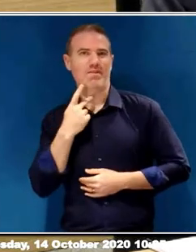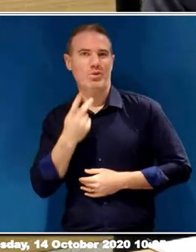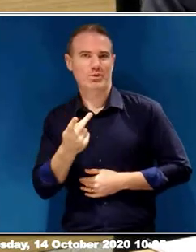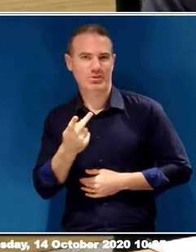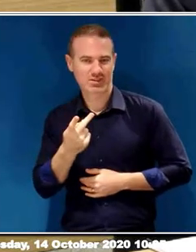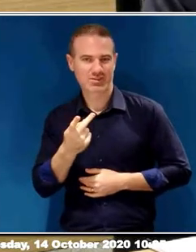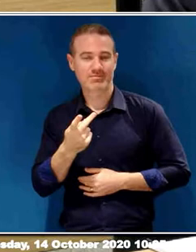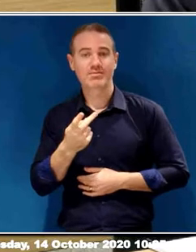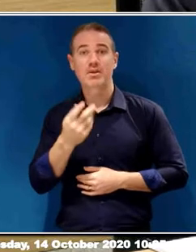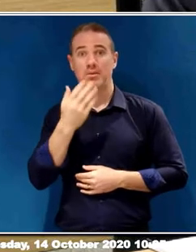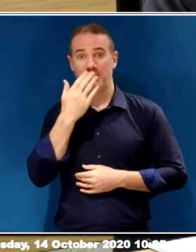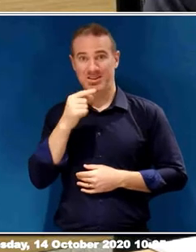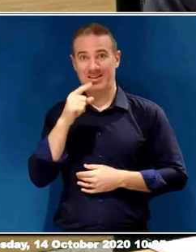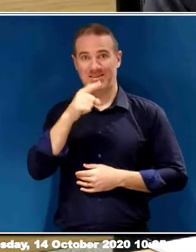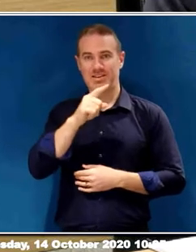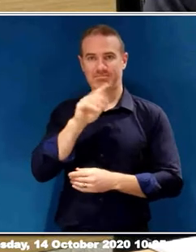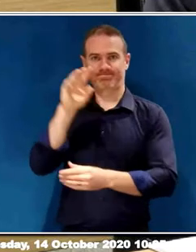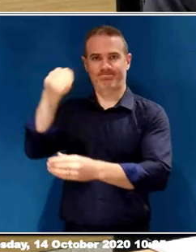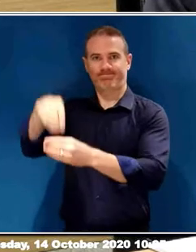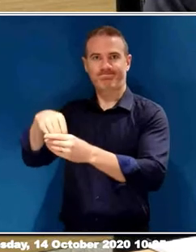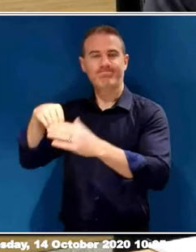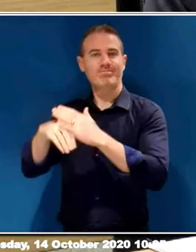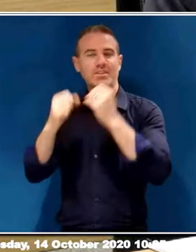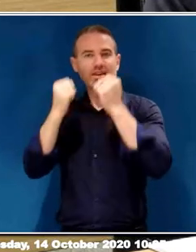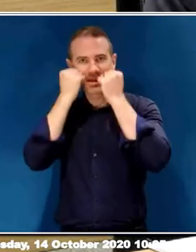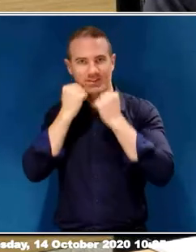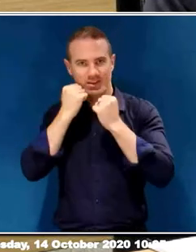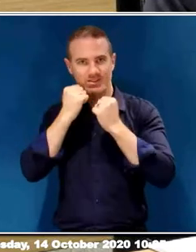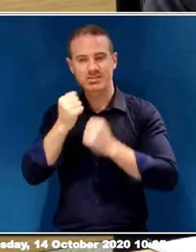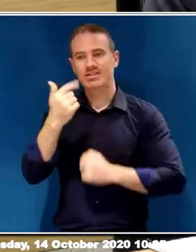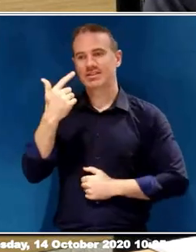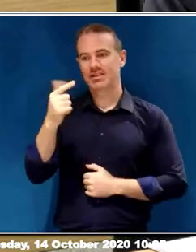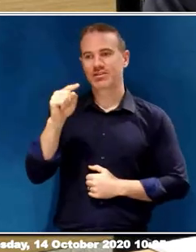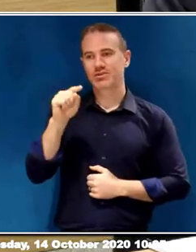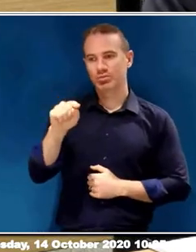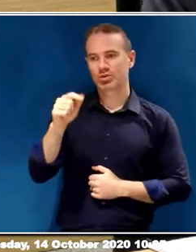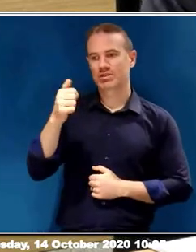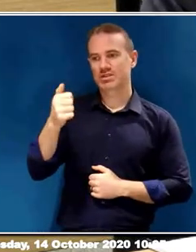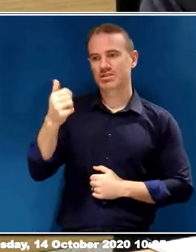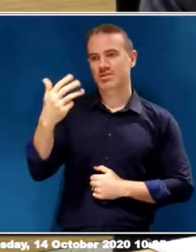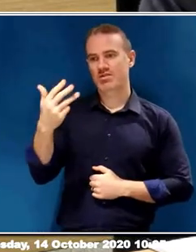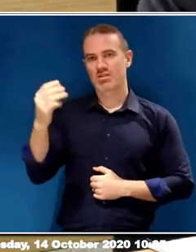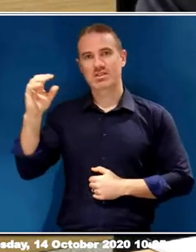marked Exhibit 7.90 through to 7.112.